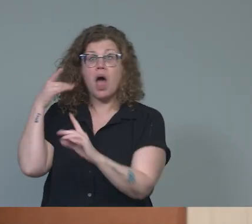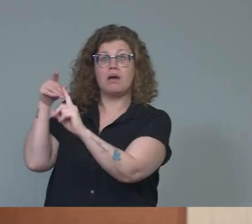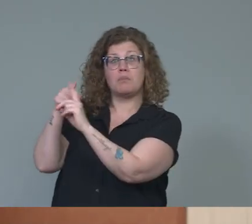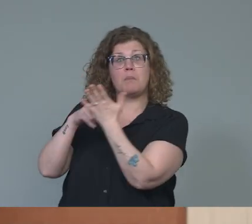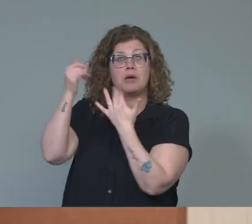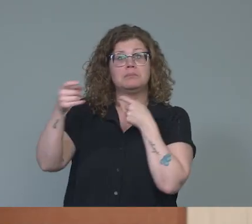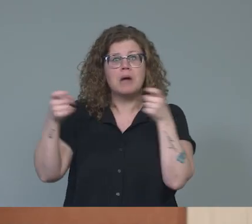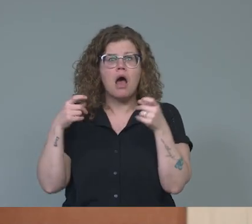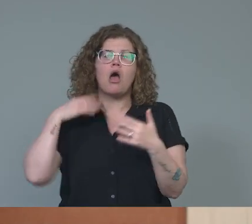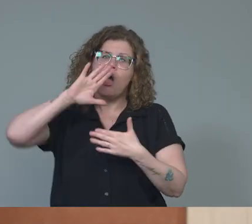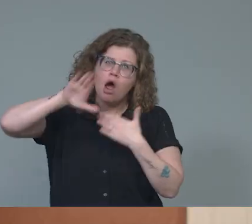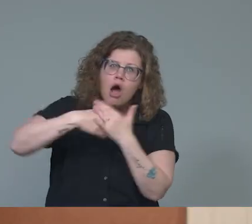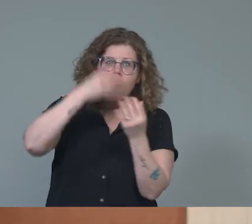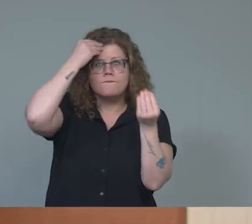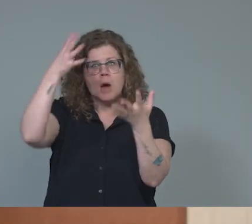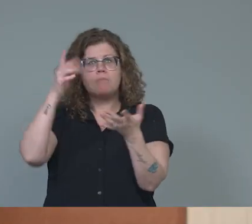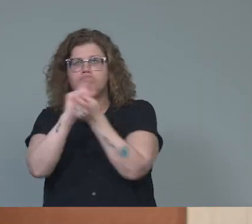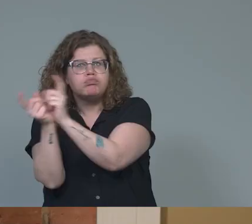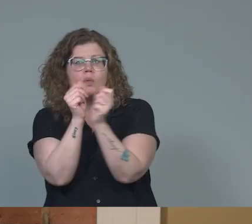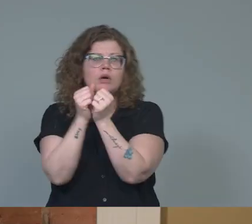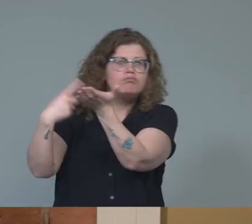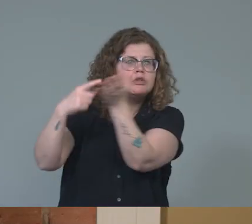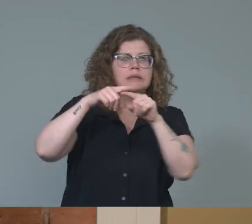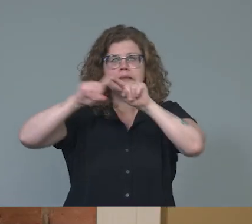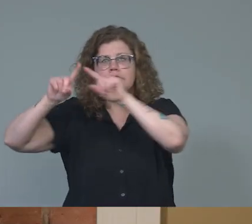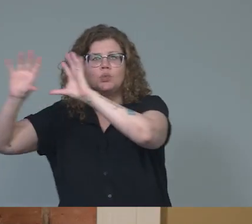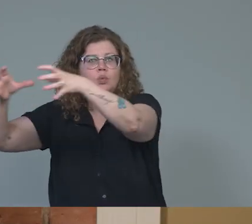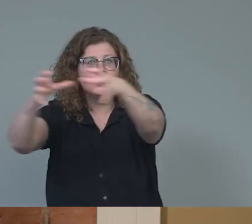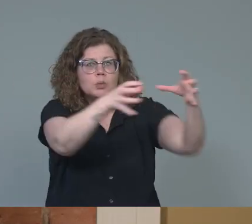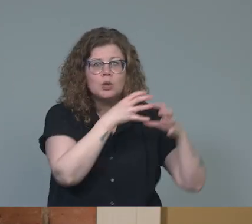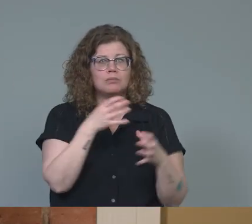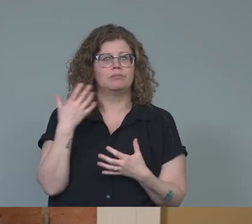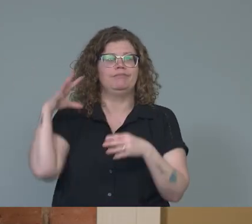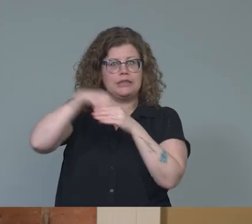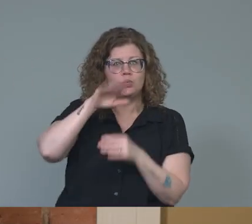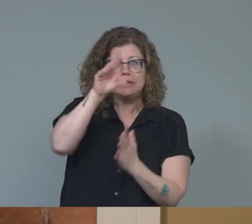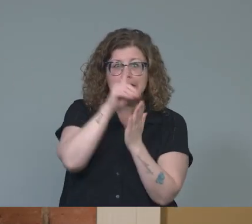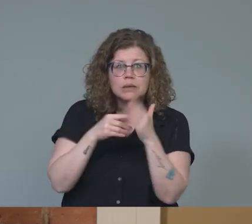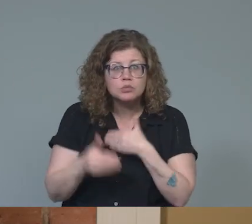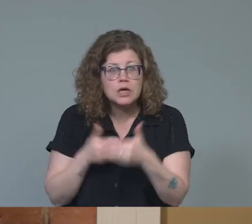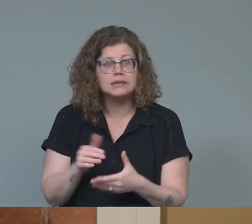before. Let me give you a couple of tips for success. You need to rely very heavily on your project manager.